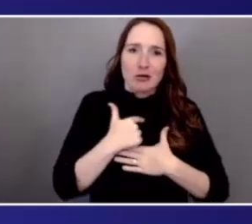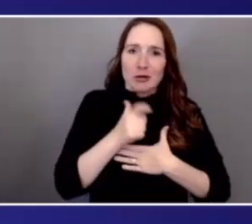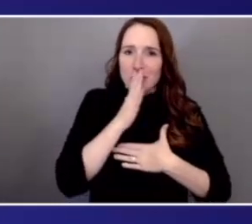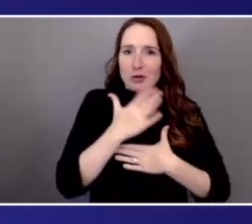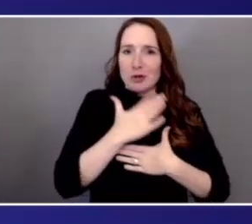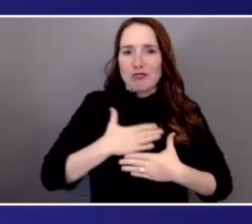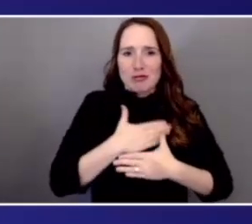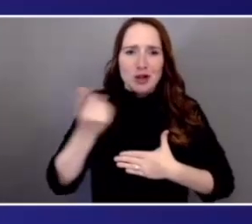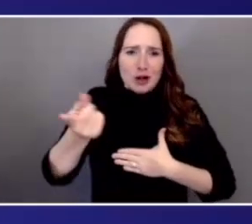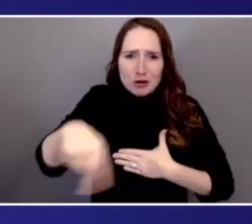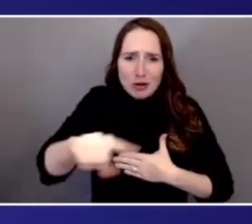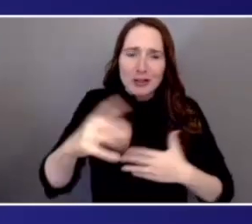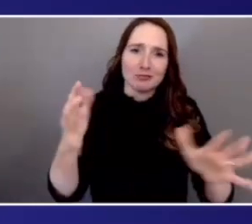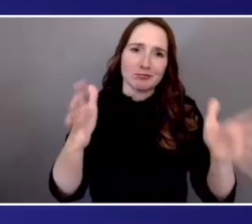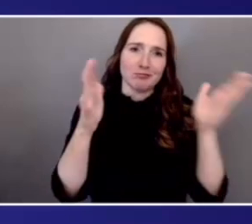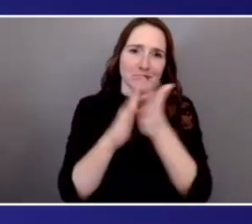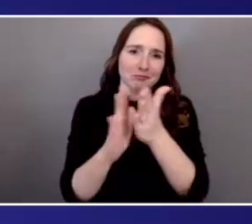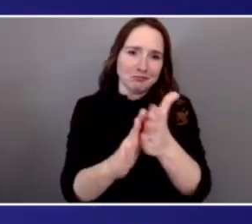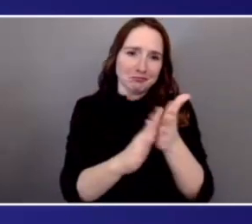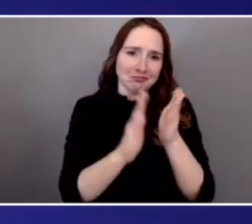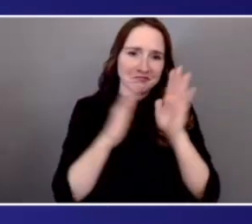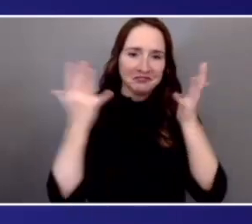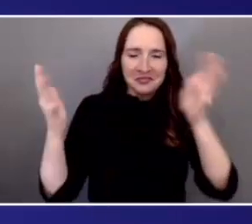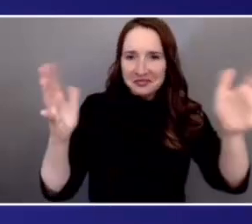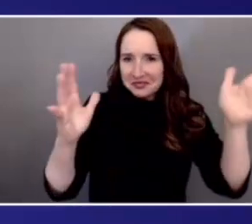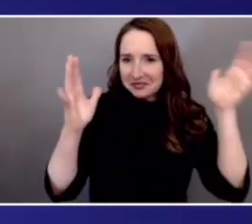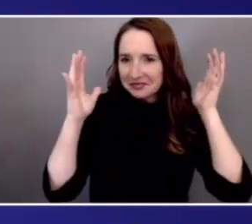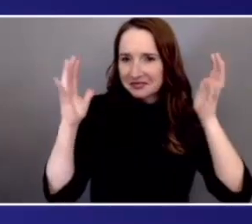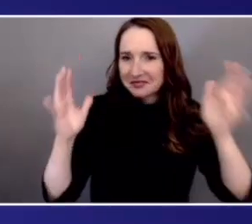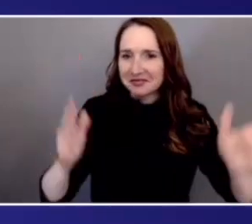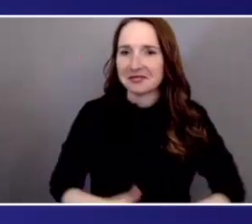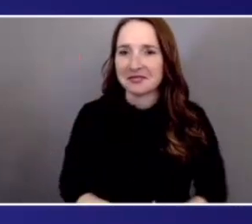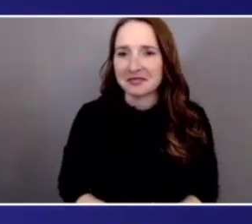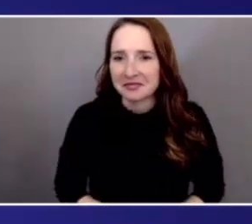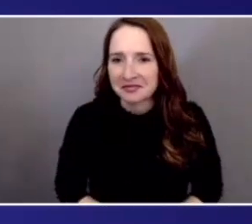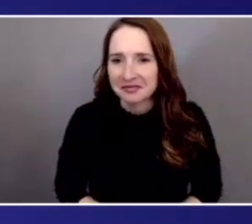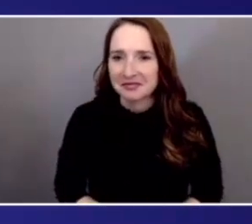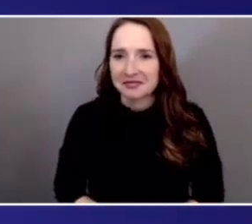Okay.